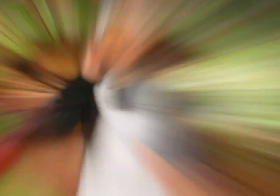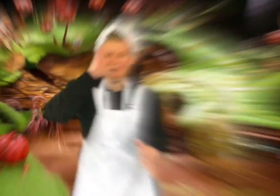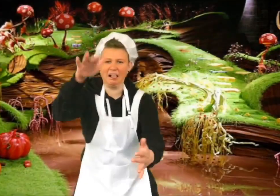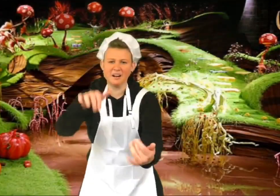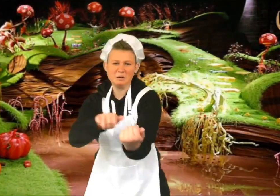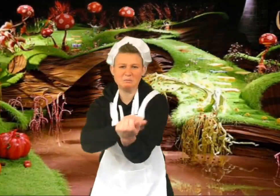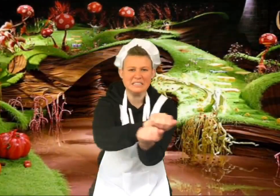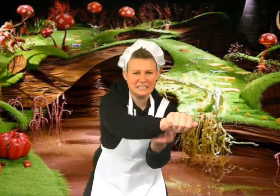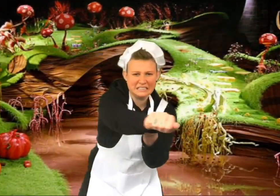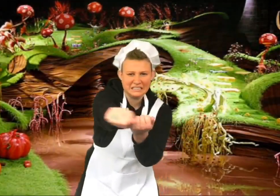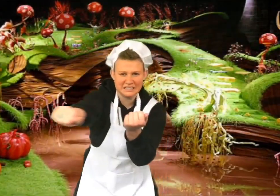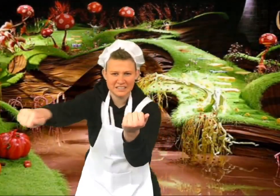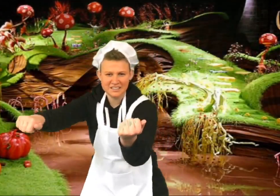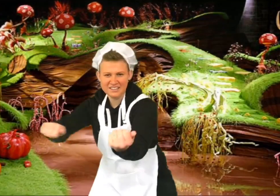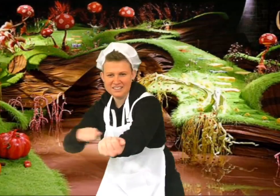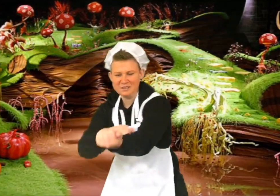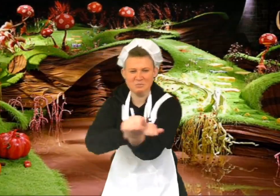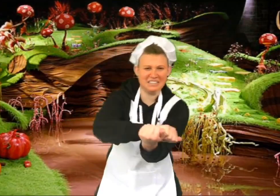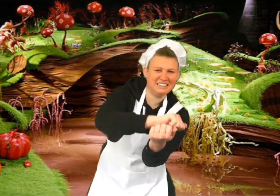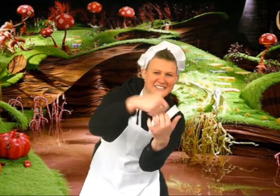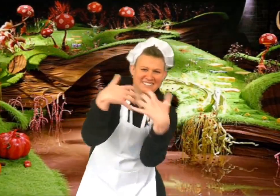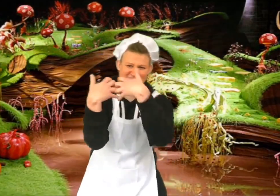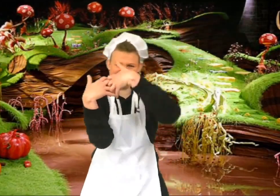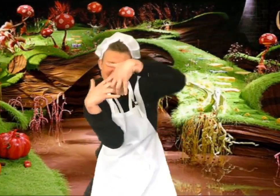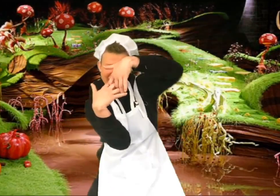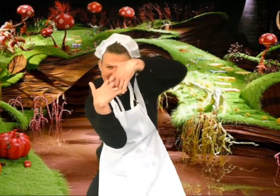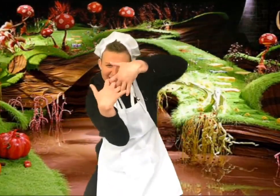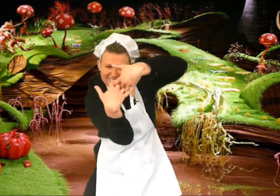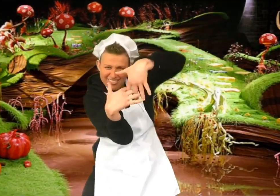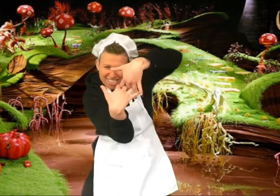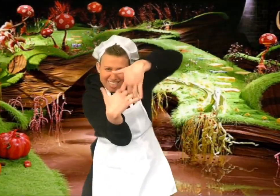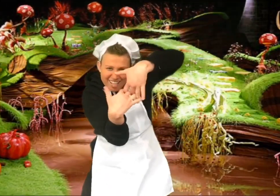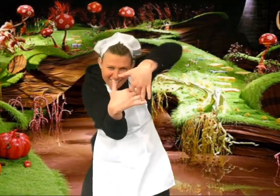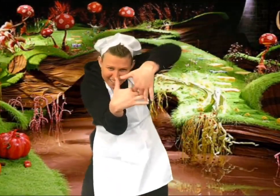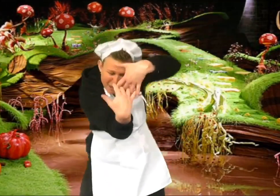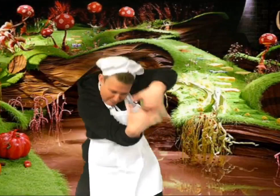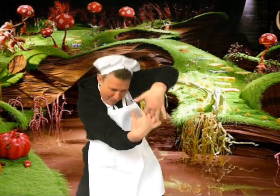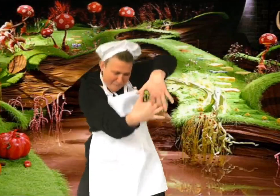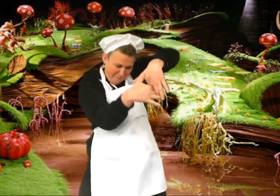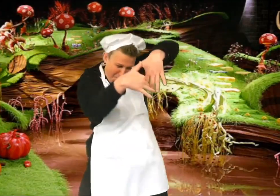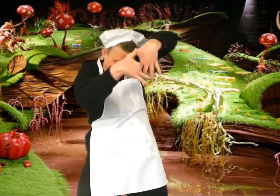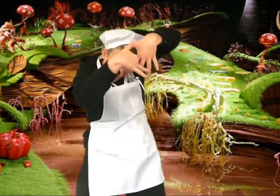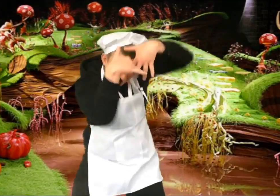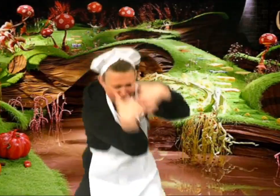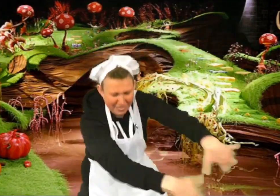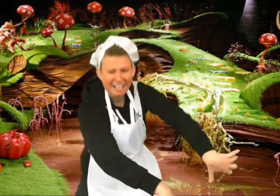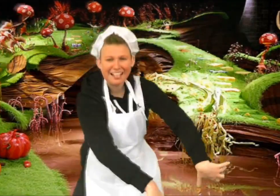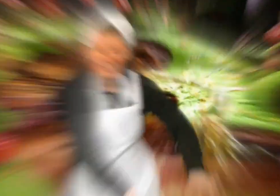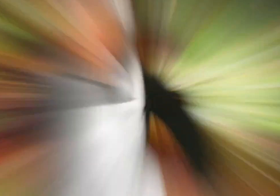The cogs begin to grind and pound;